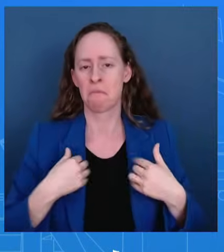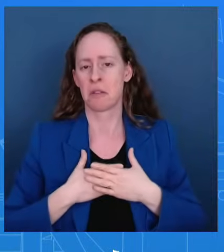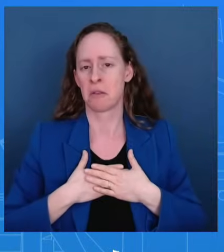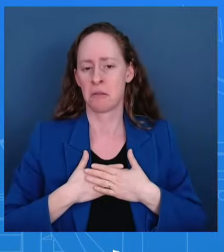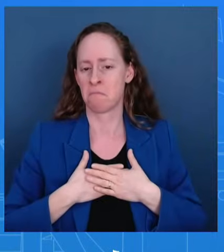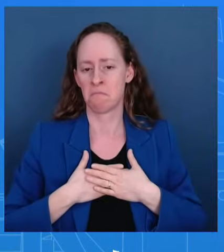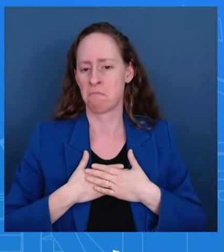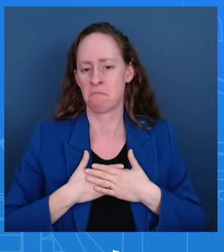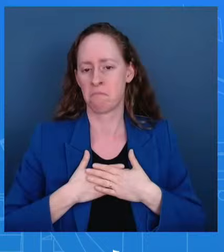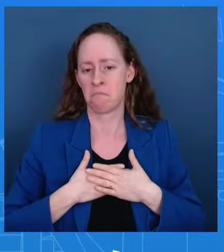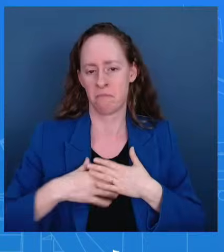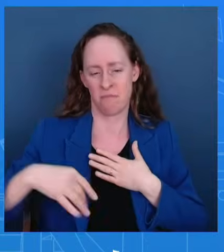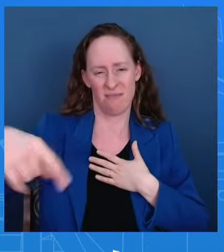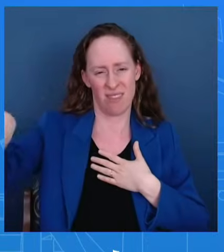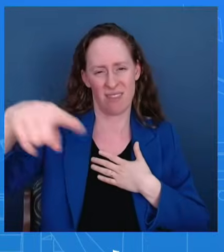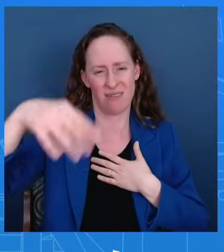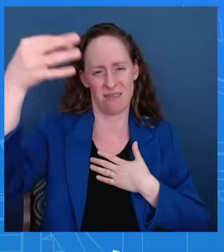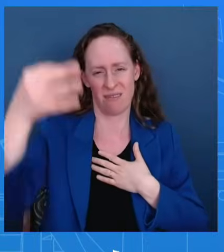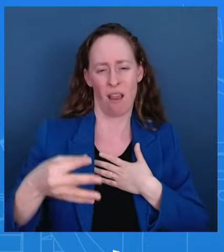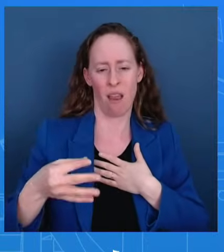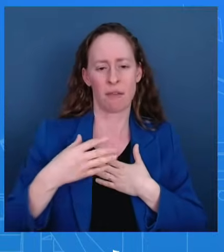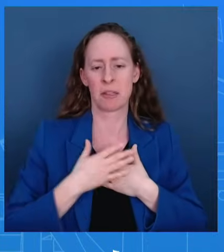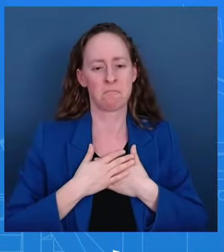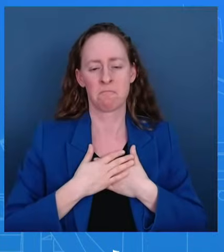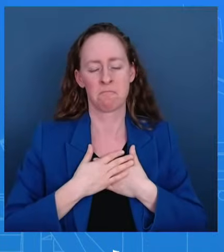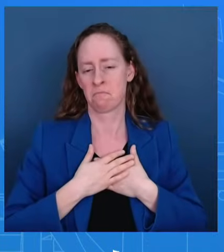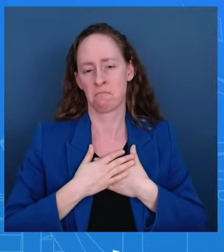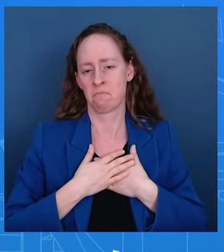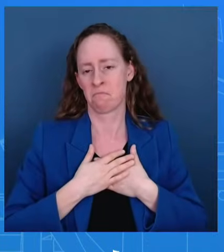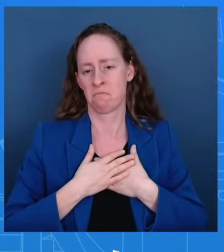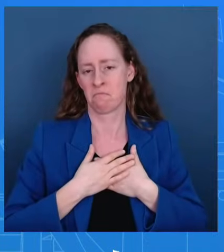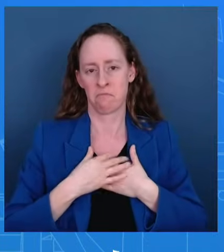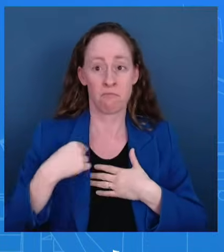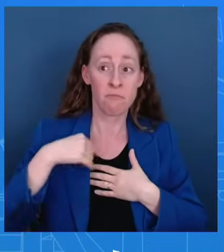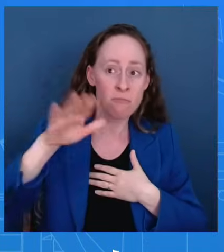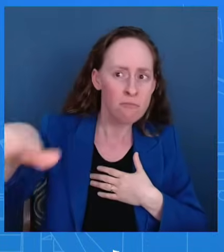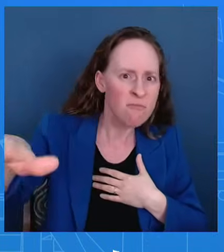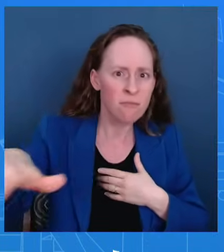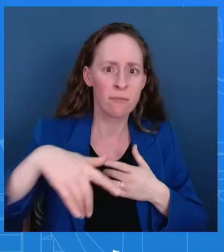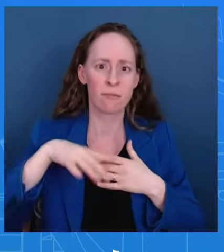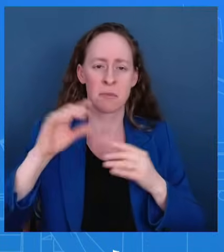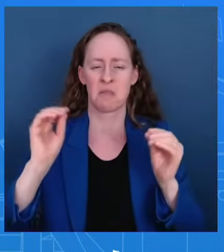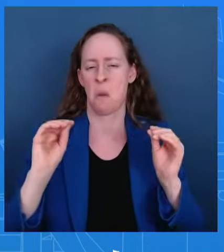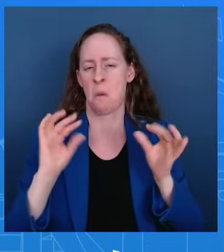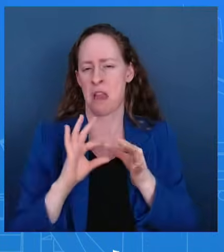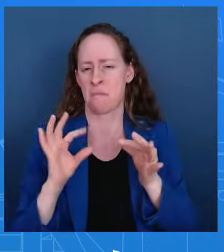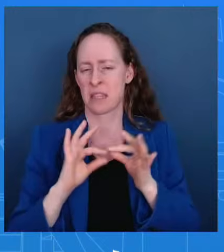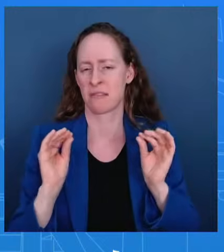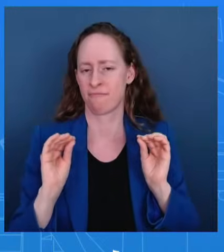That is something that we're not going to step into. We're not going to comment from here. But more broadly, we can say, from the reportings